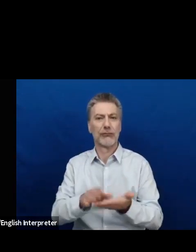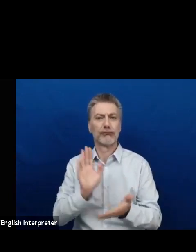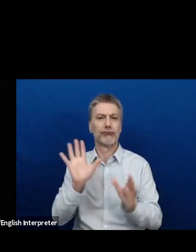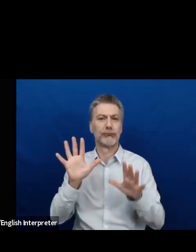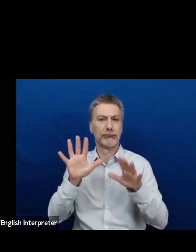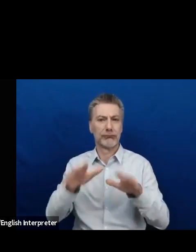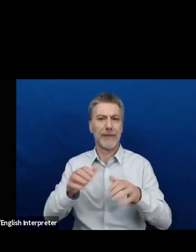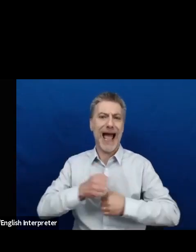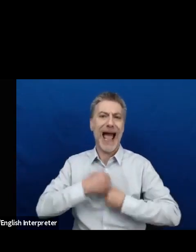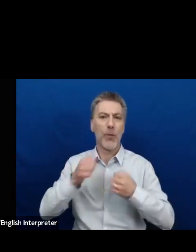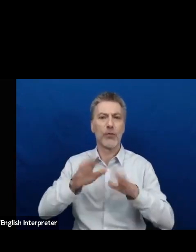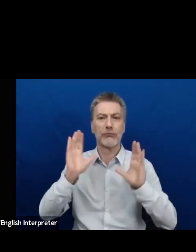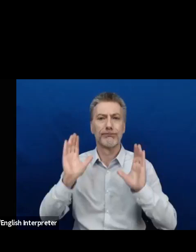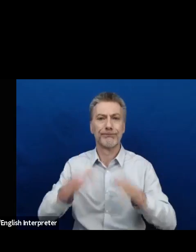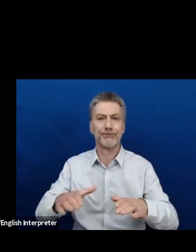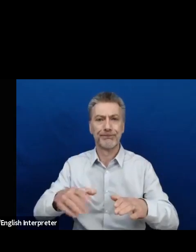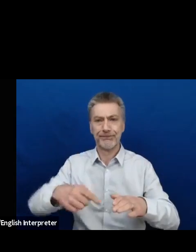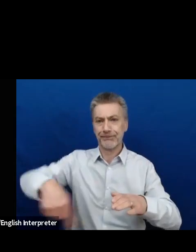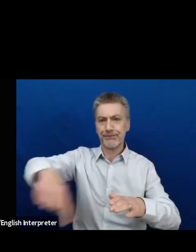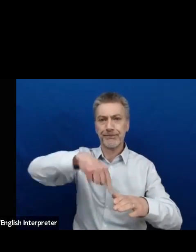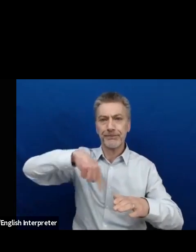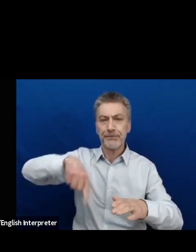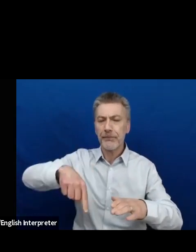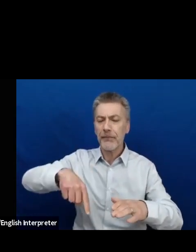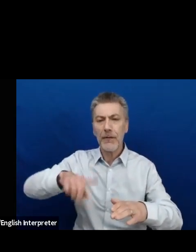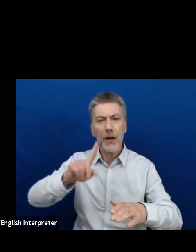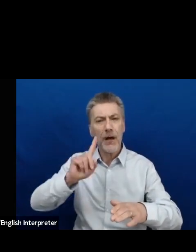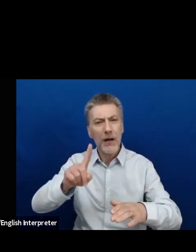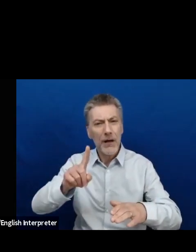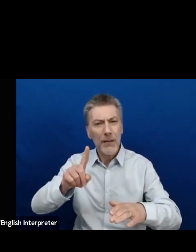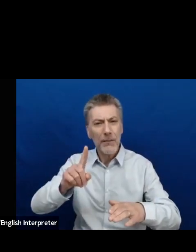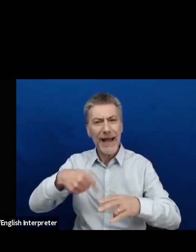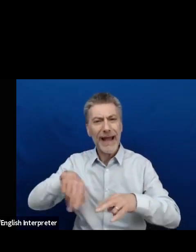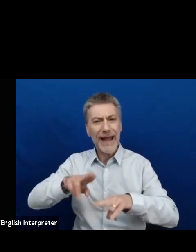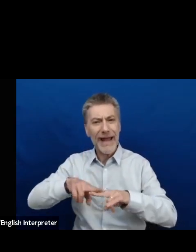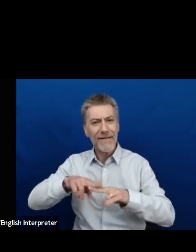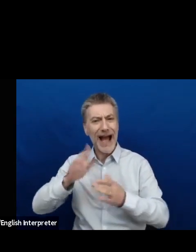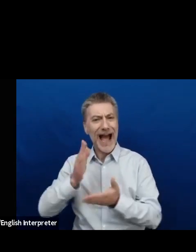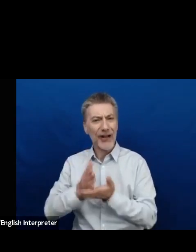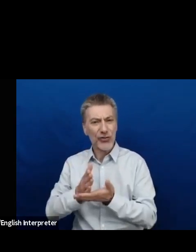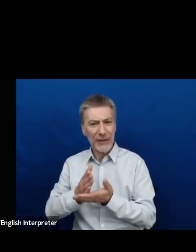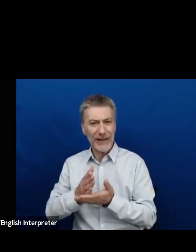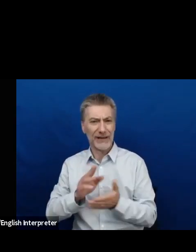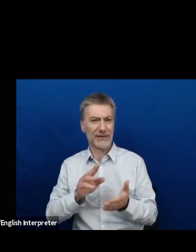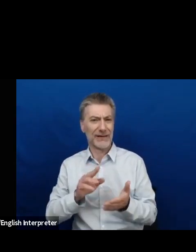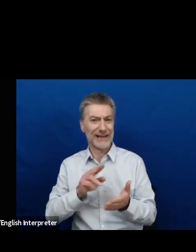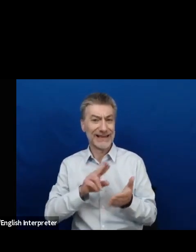belong. The boundaries of the political community and associated rights